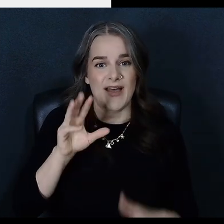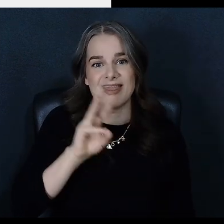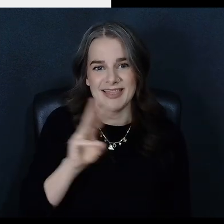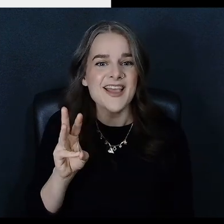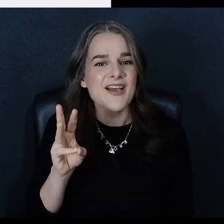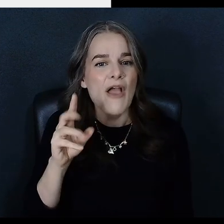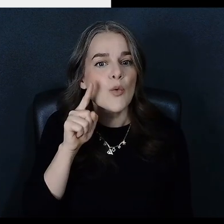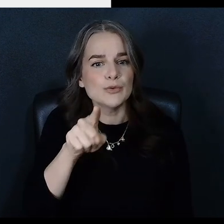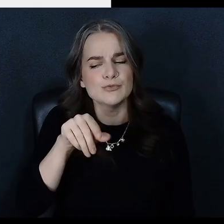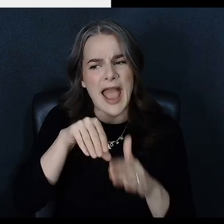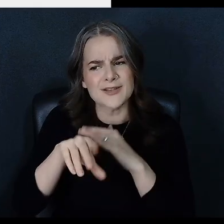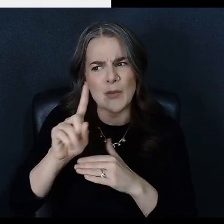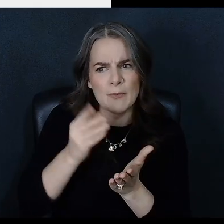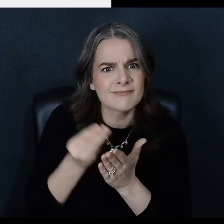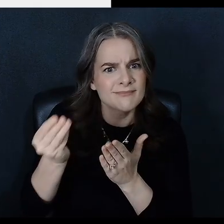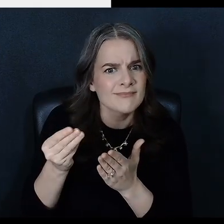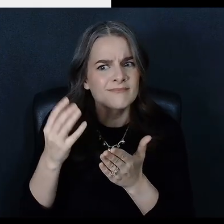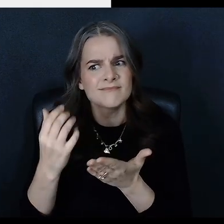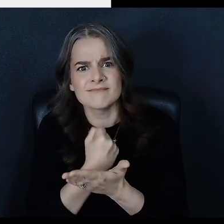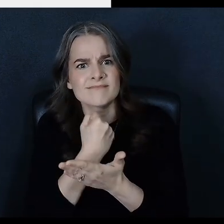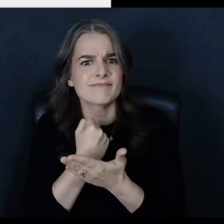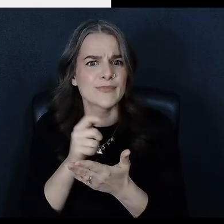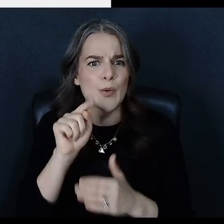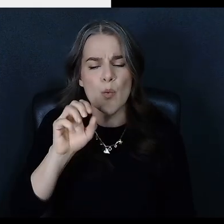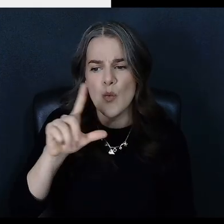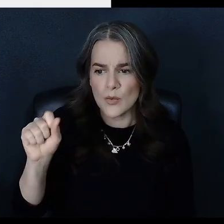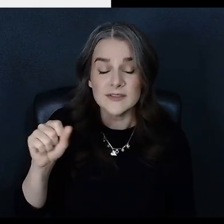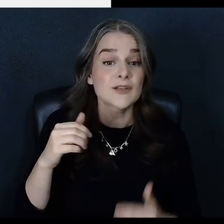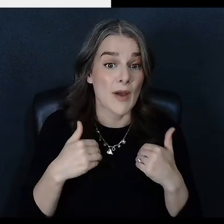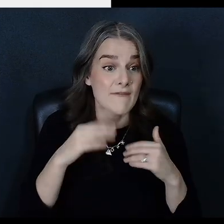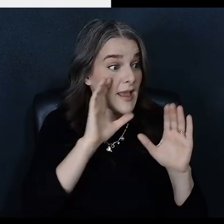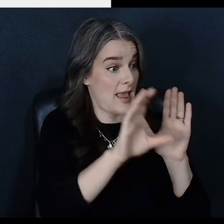I've tried to add a bunch of links in the slide. So anytime there's an image in the slides,